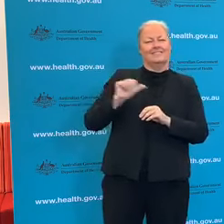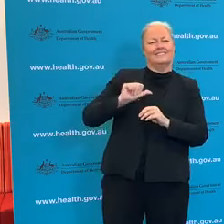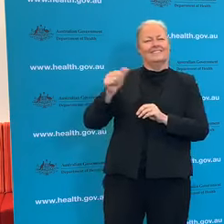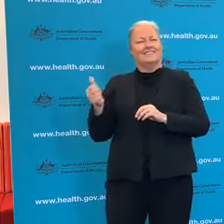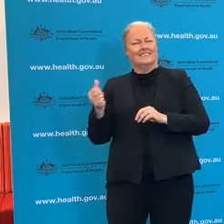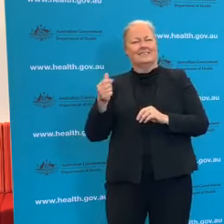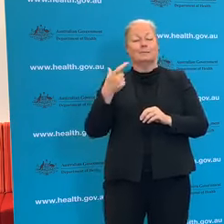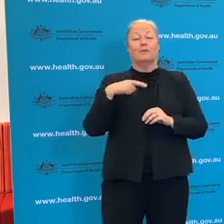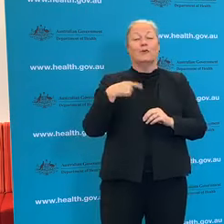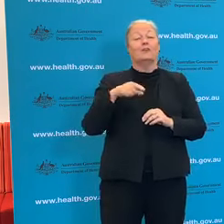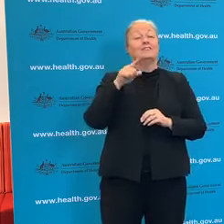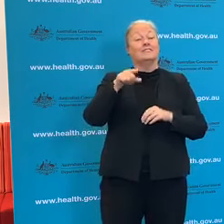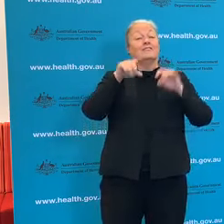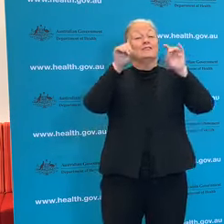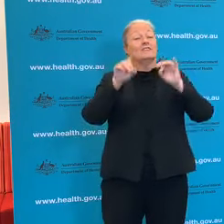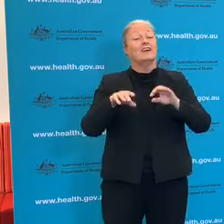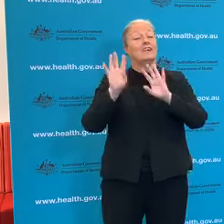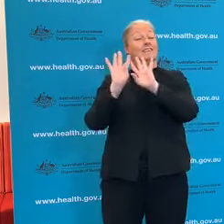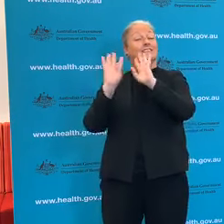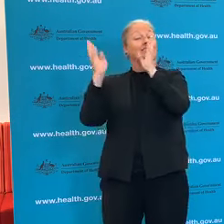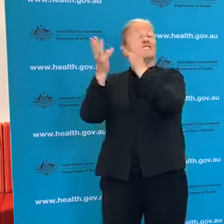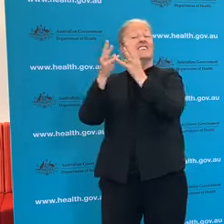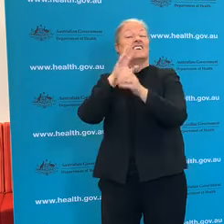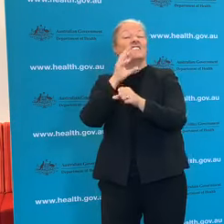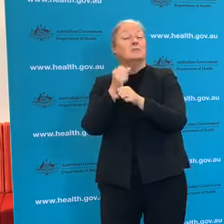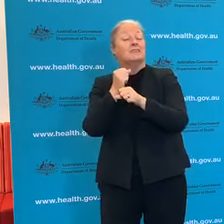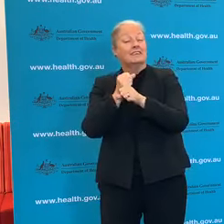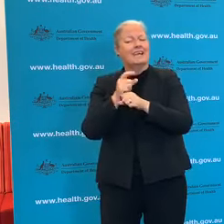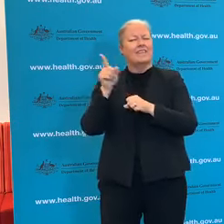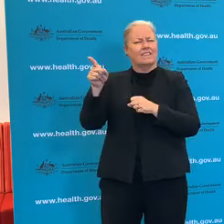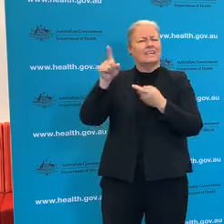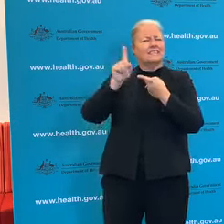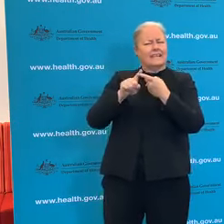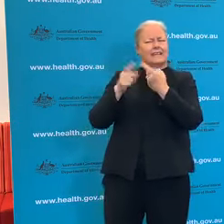Cabinet because National Cabinet is still progressing through measures and